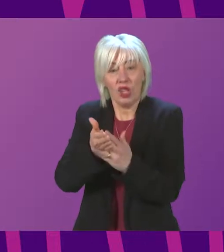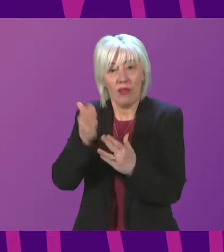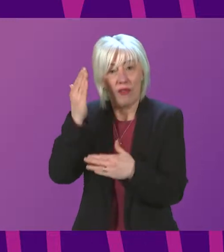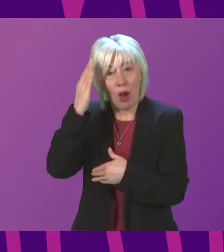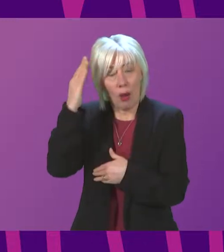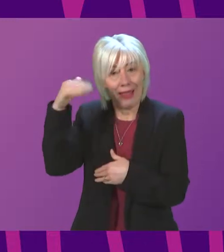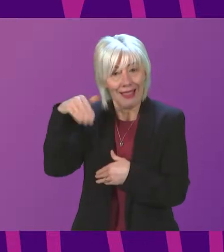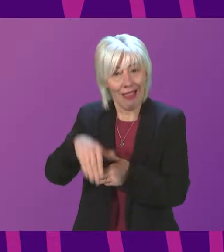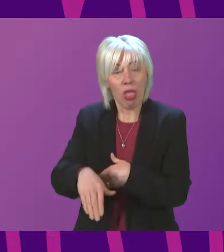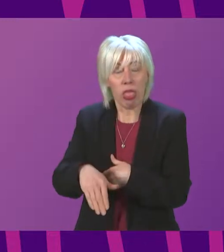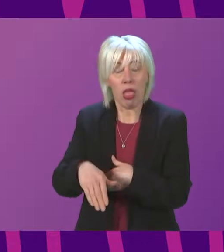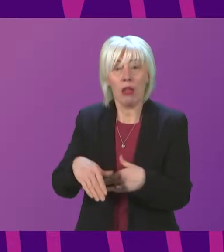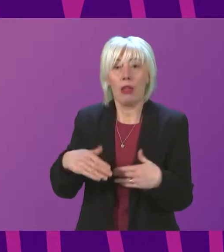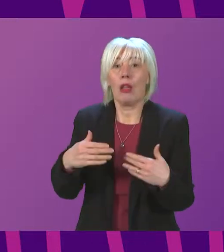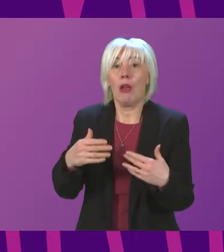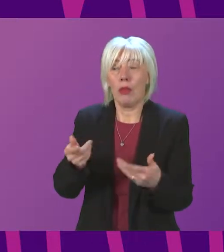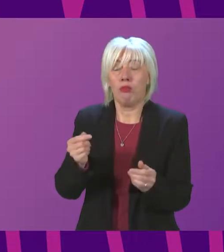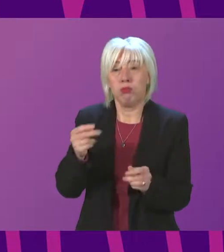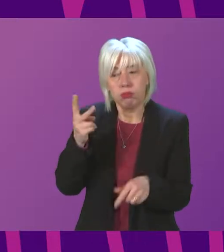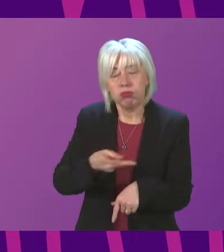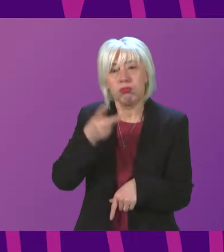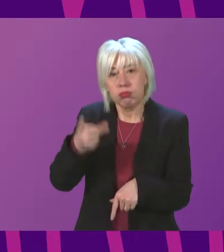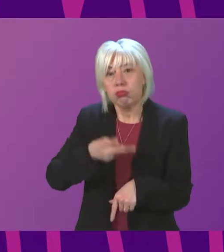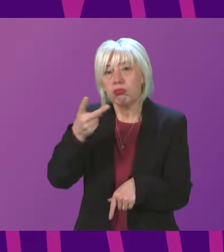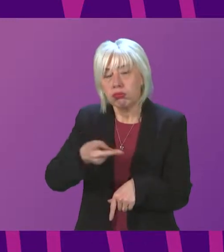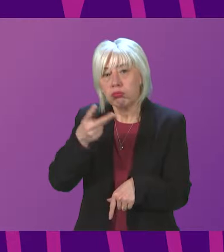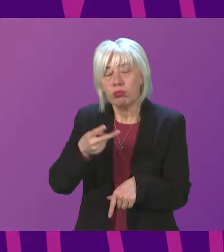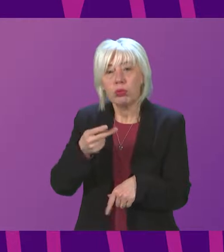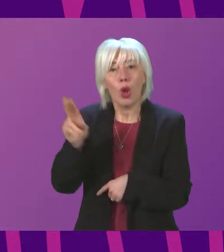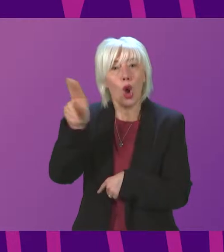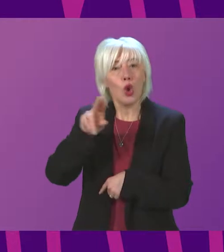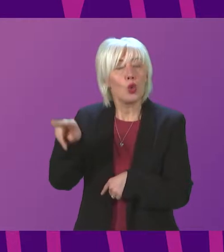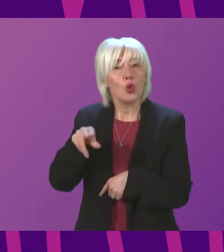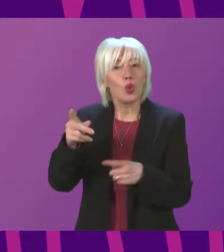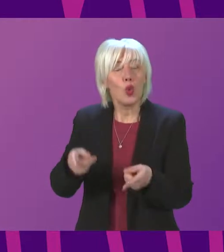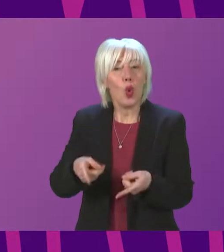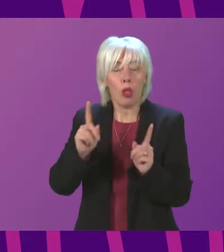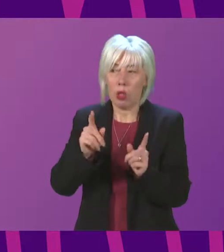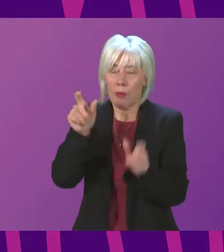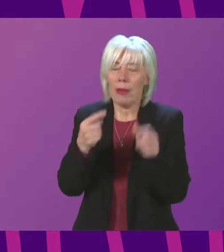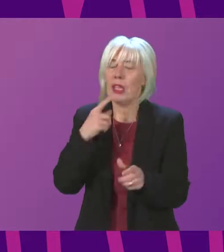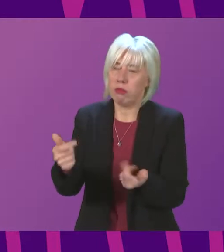acute was mentioned frequently. The provision of school counsellors was highlighted as a very positive move in that regard.